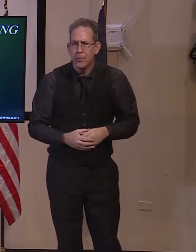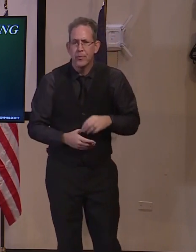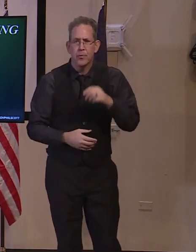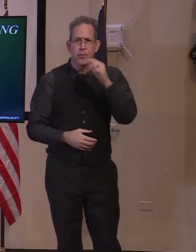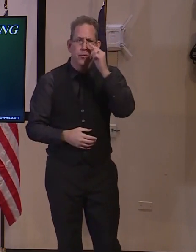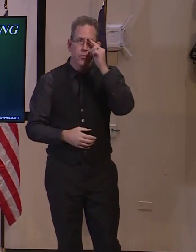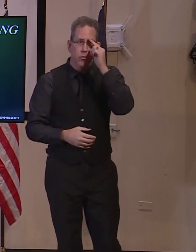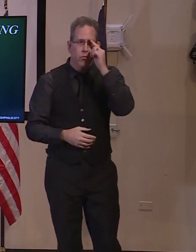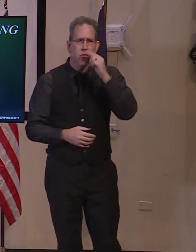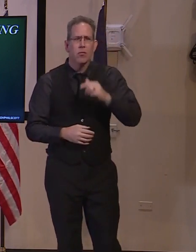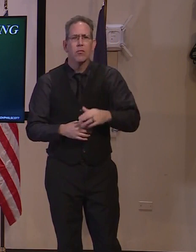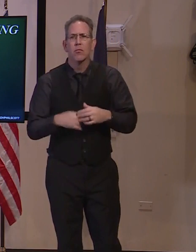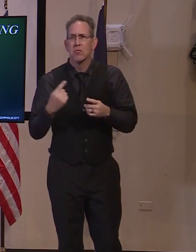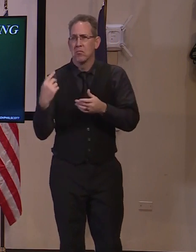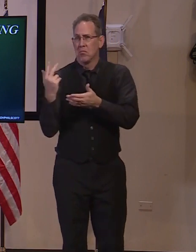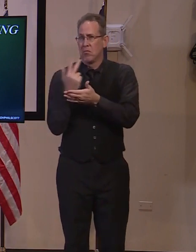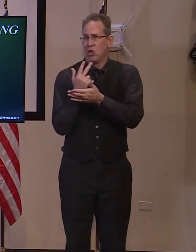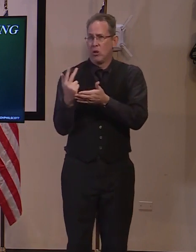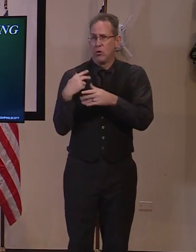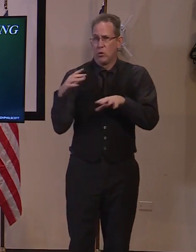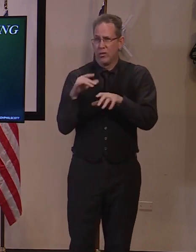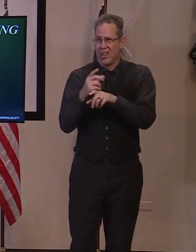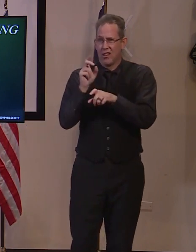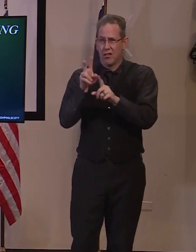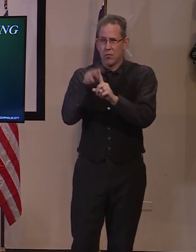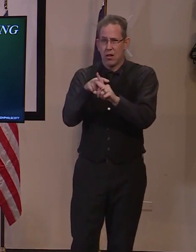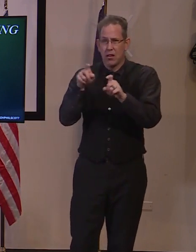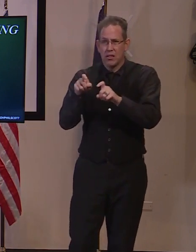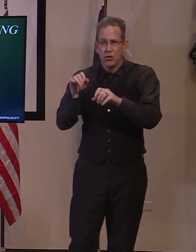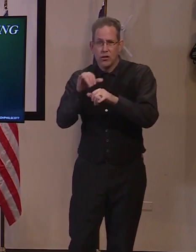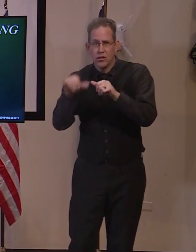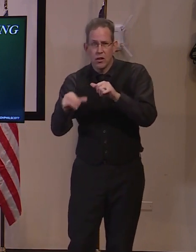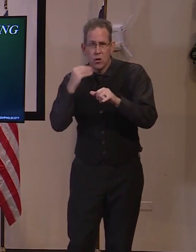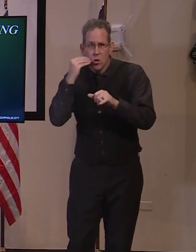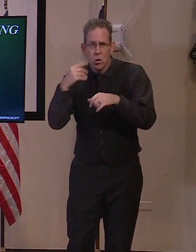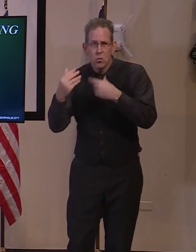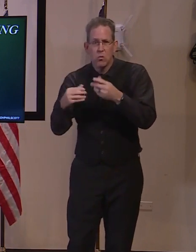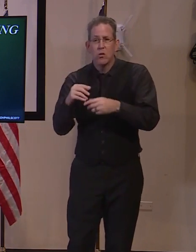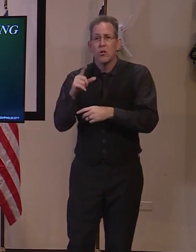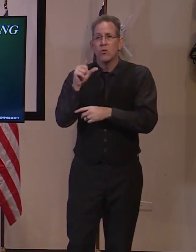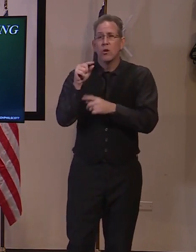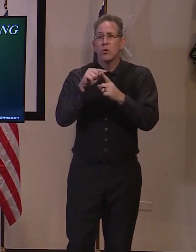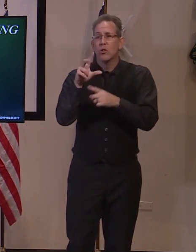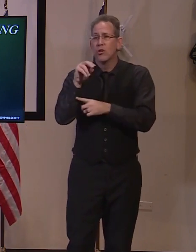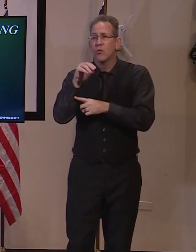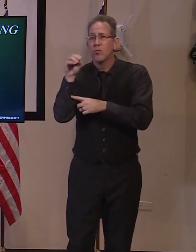seen about a 20-30% increase in the number of schools conducting tests to stay antigen testing on a weekly basis.